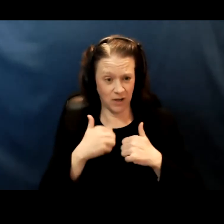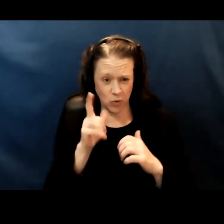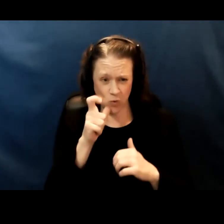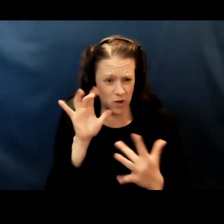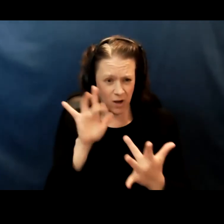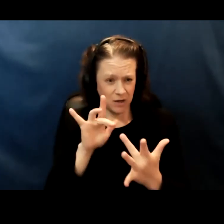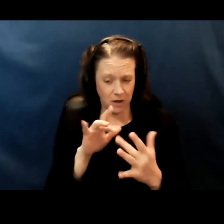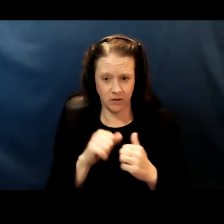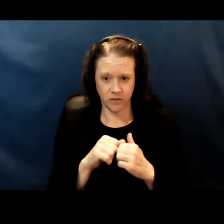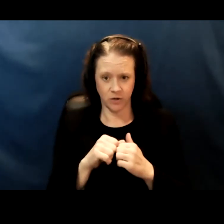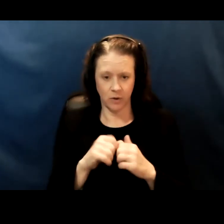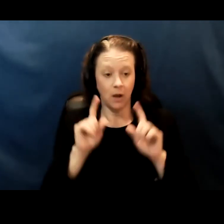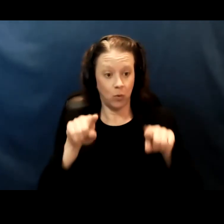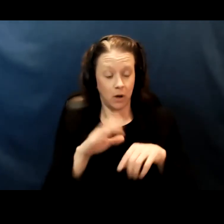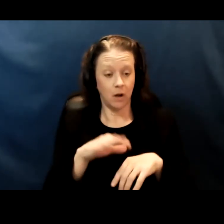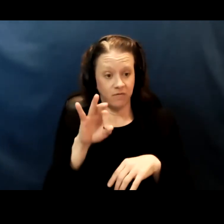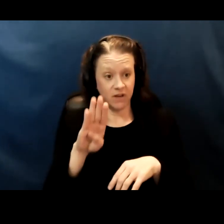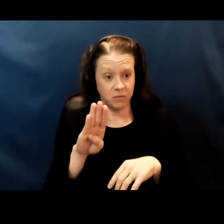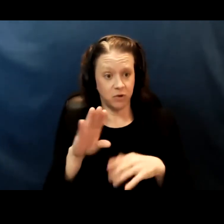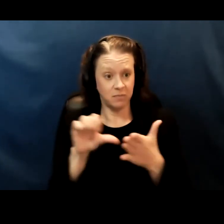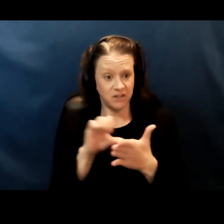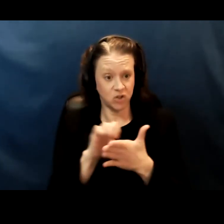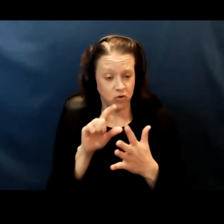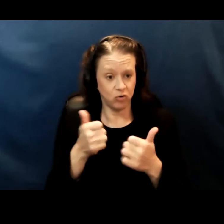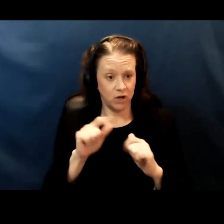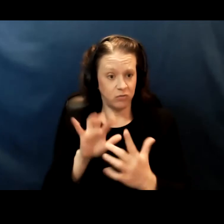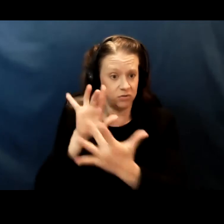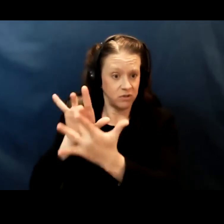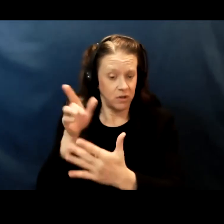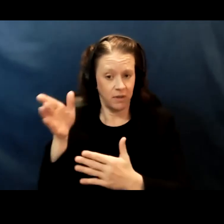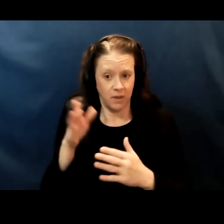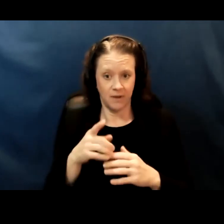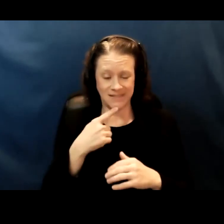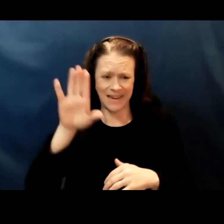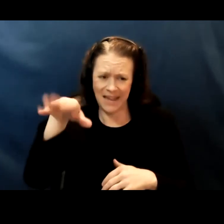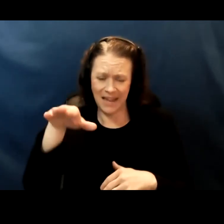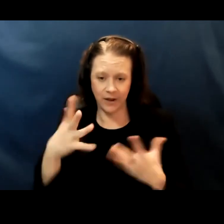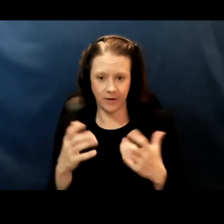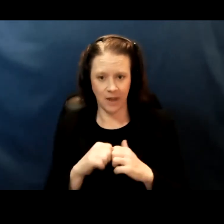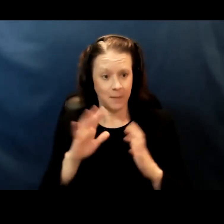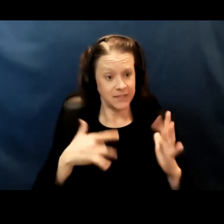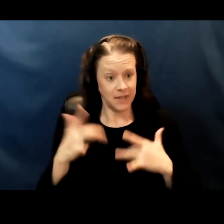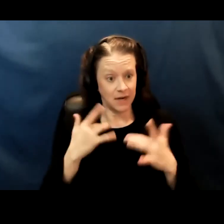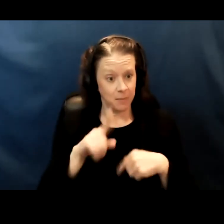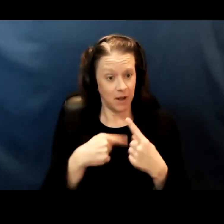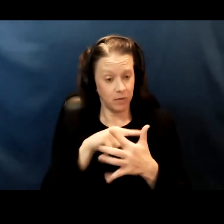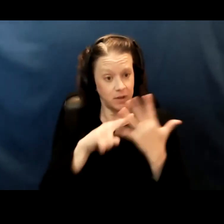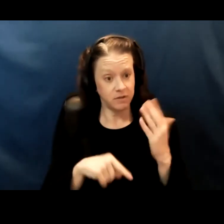And so I went on Facebook messenger to contact them. And I'm like, hey, I'm really excited about these classes. Can you tell me